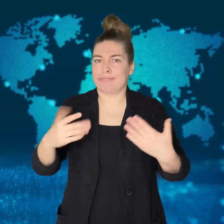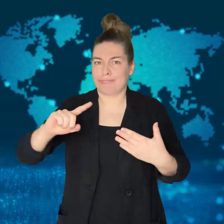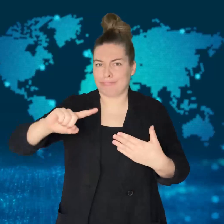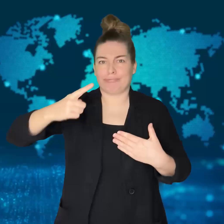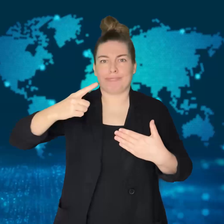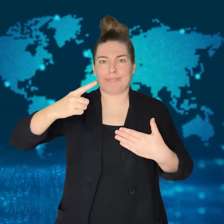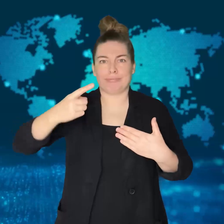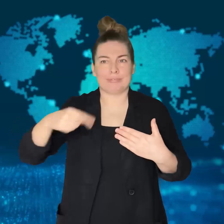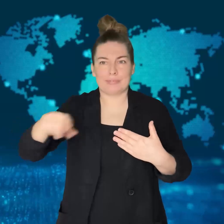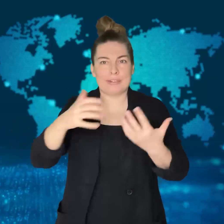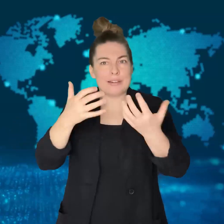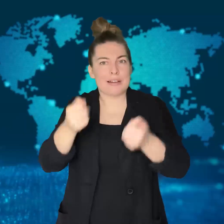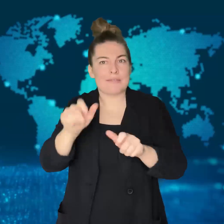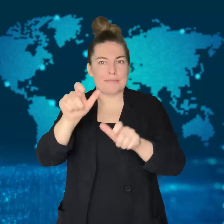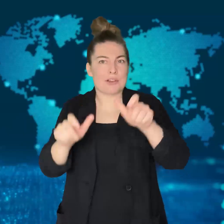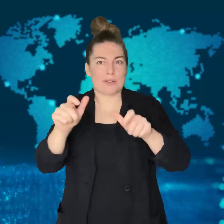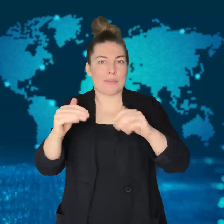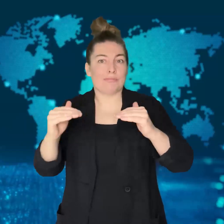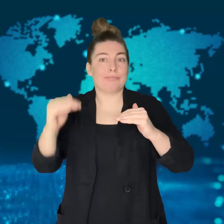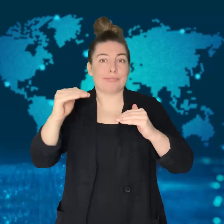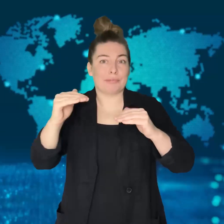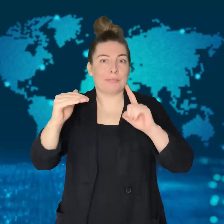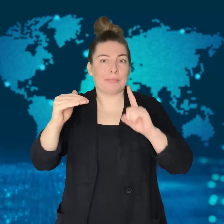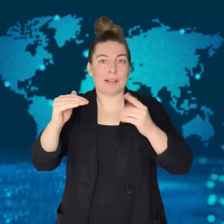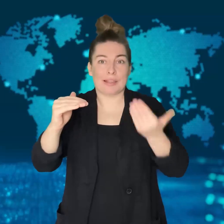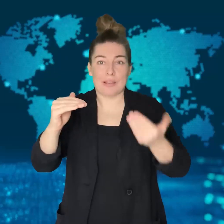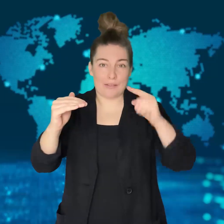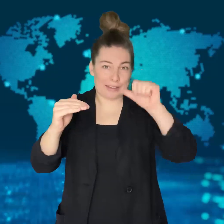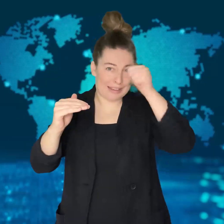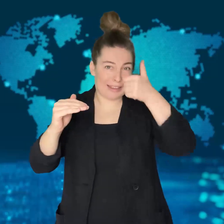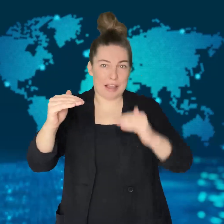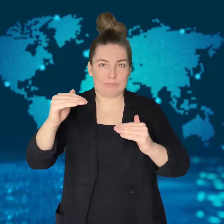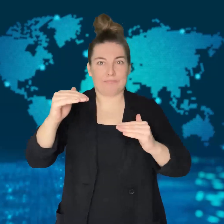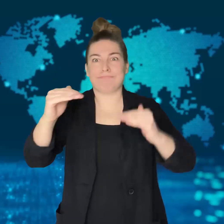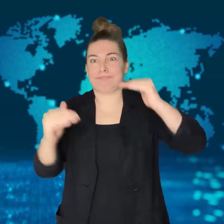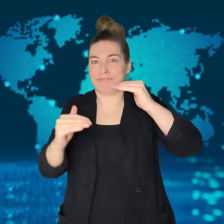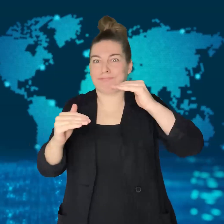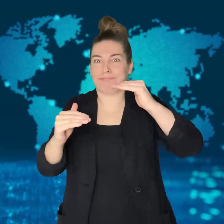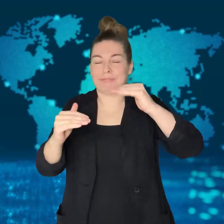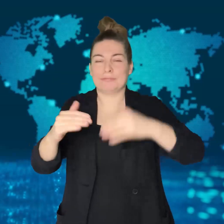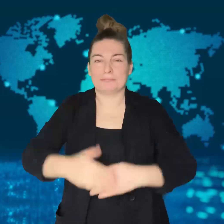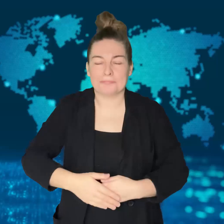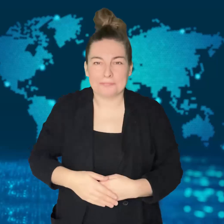and some question why the country would want to